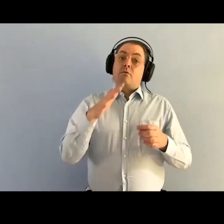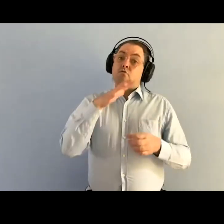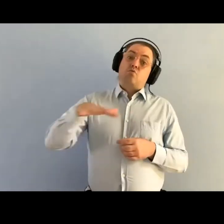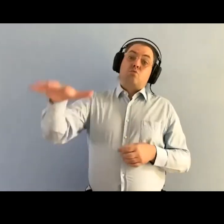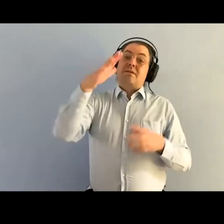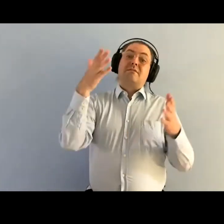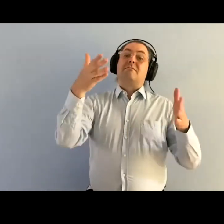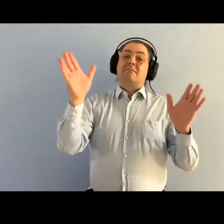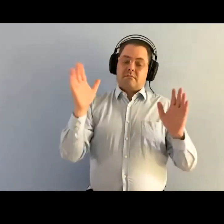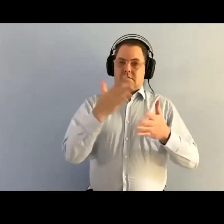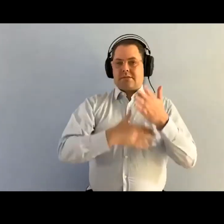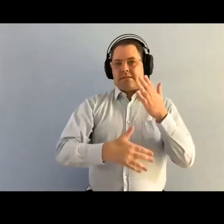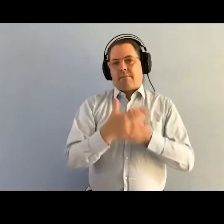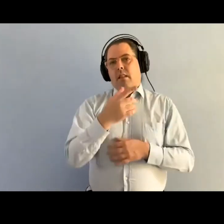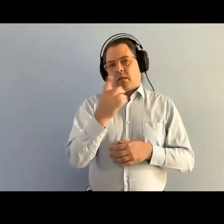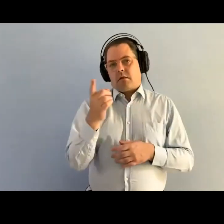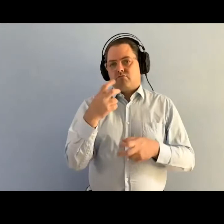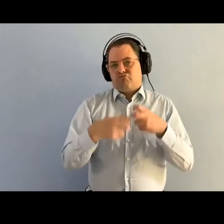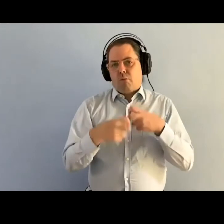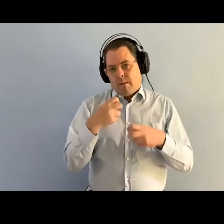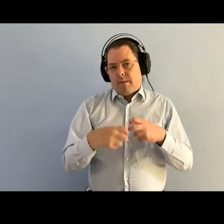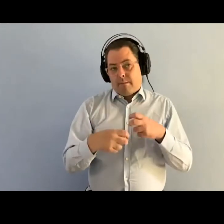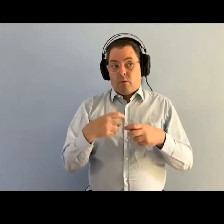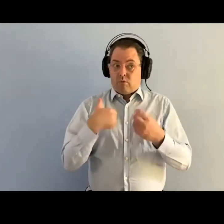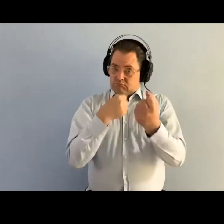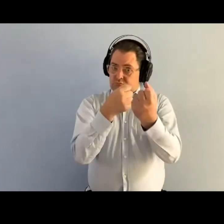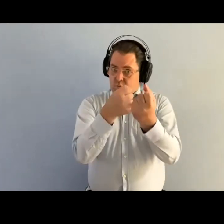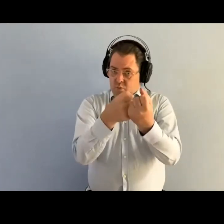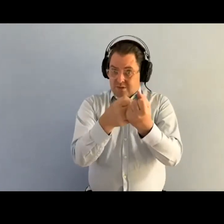People with and without disabilities but who are very much